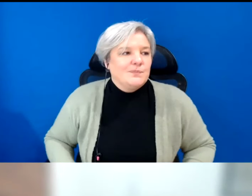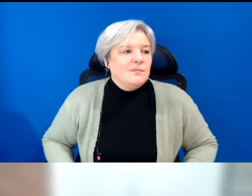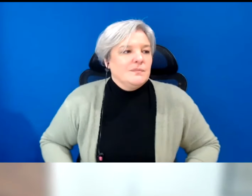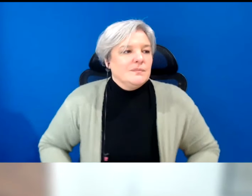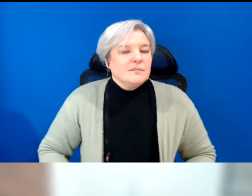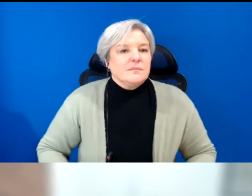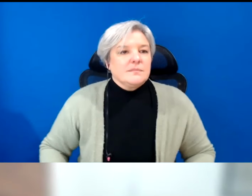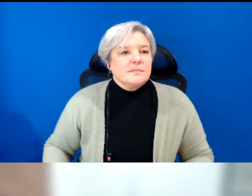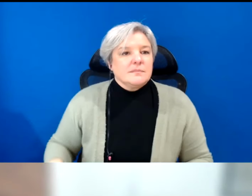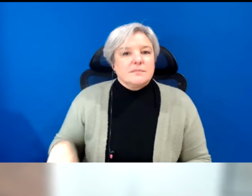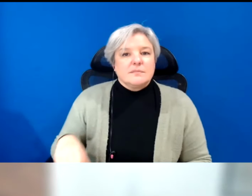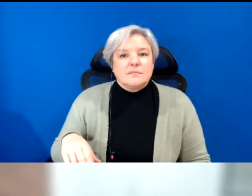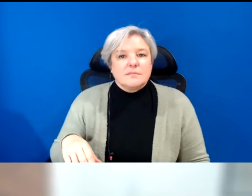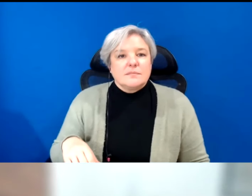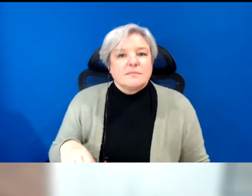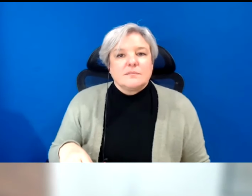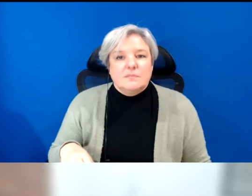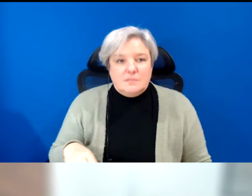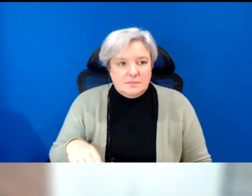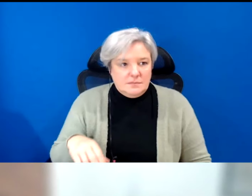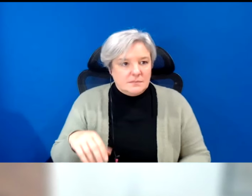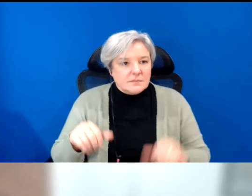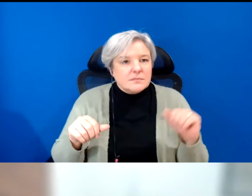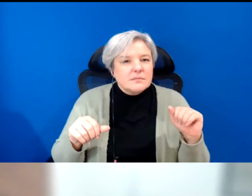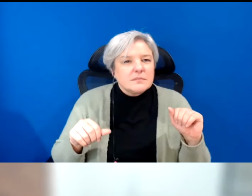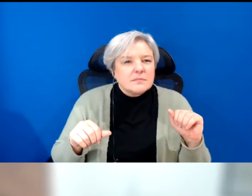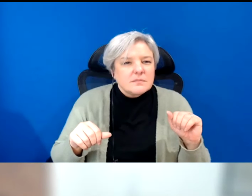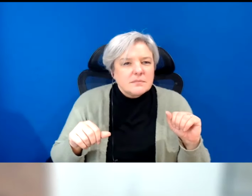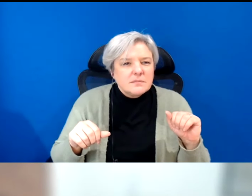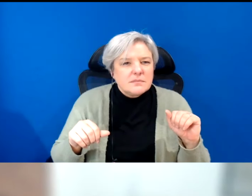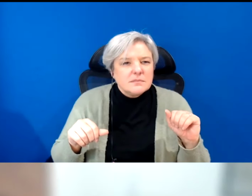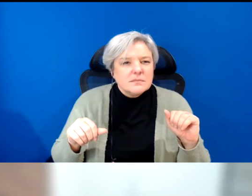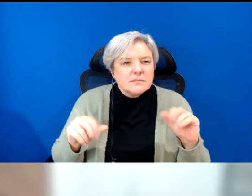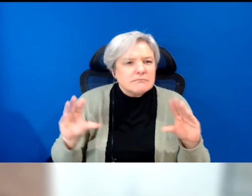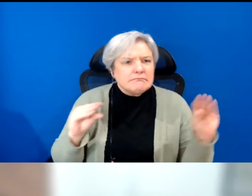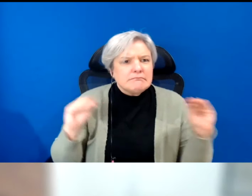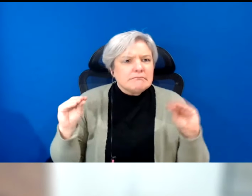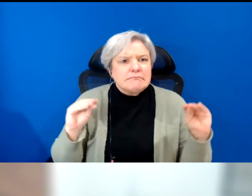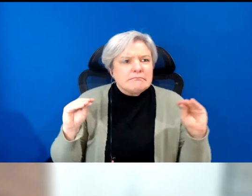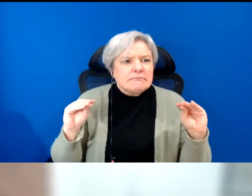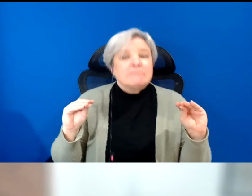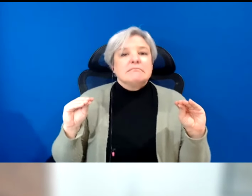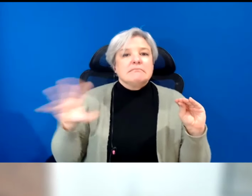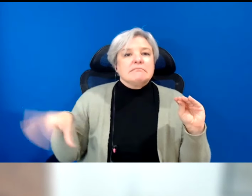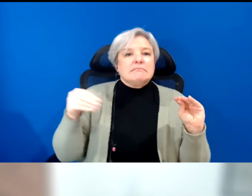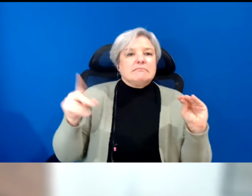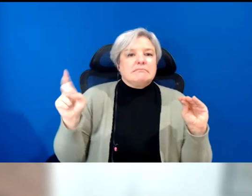Okay, we have a couple. Go ahead. I'm sorry. I'm going to follow Brooke on that. Sure.